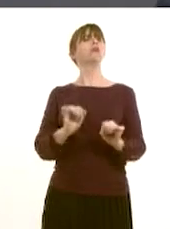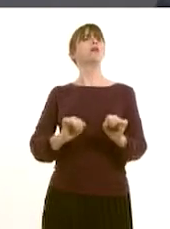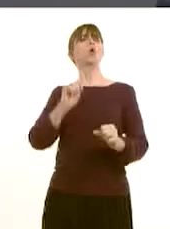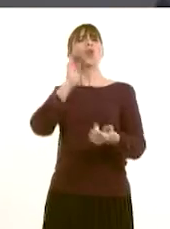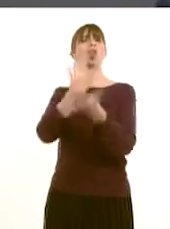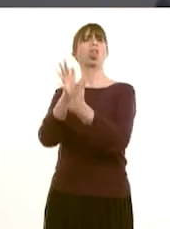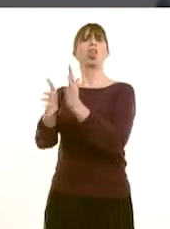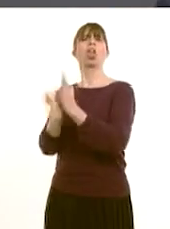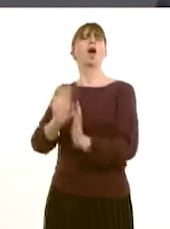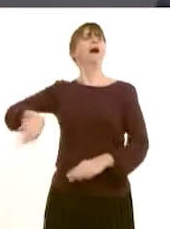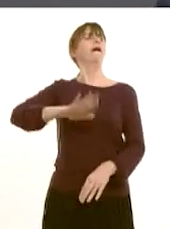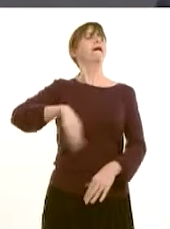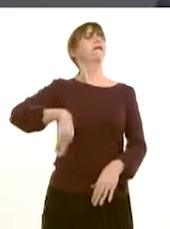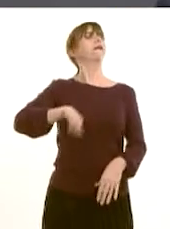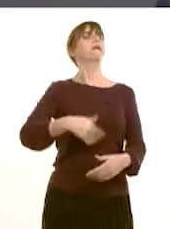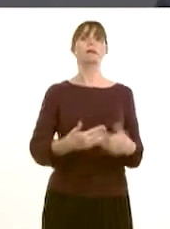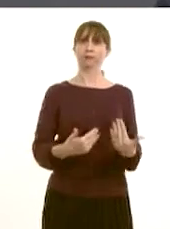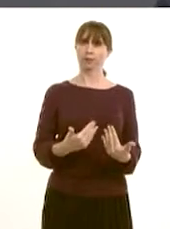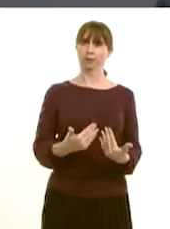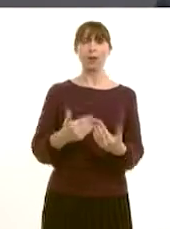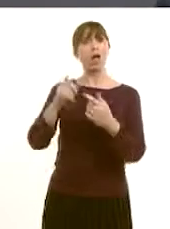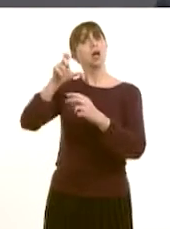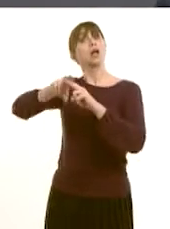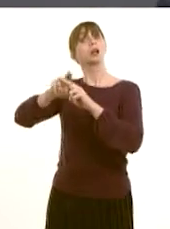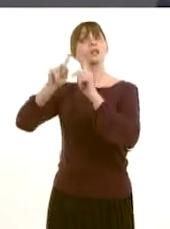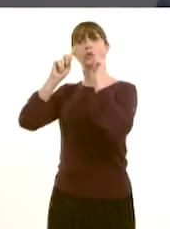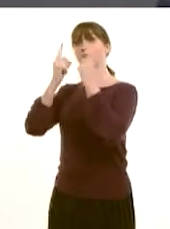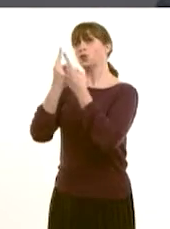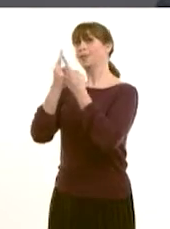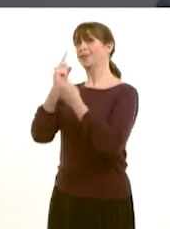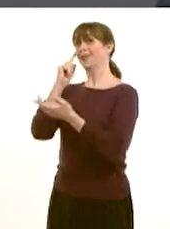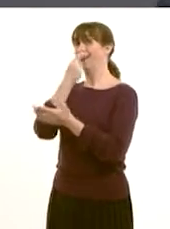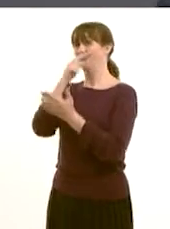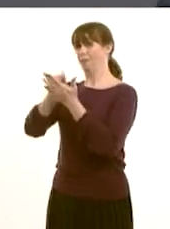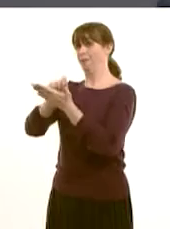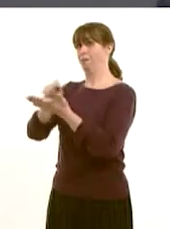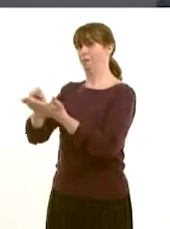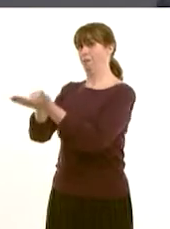so perhaps some evidence from Cardiff University might be helpful to you.